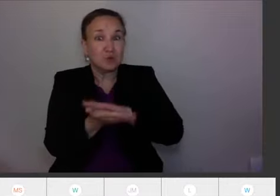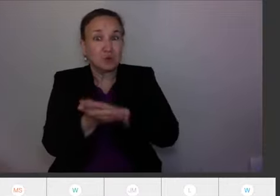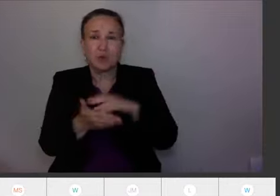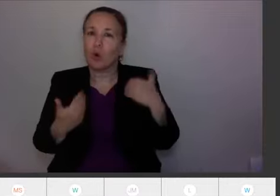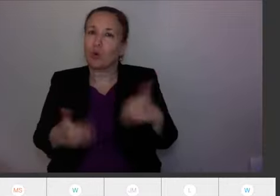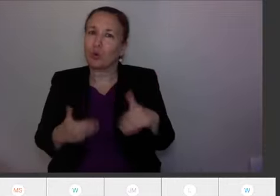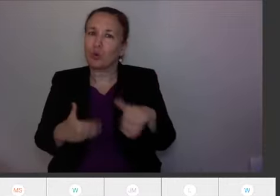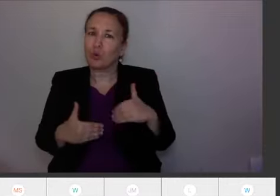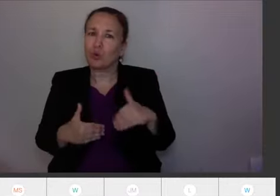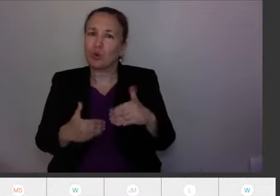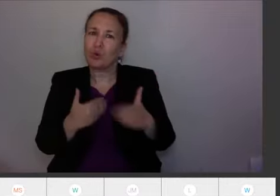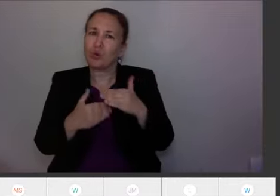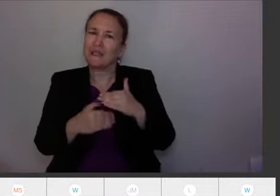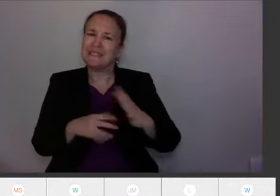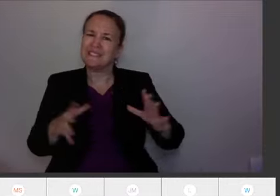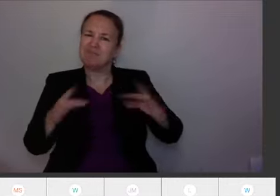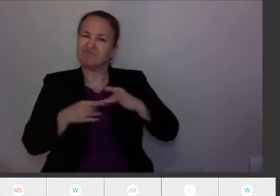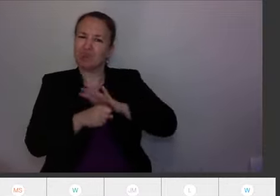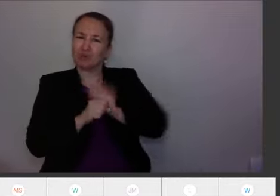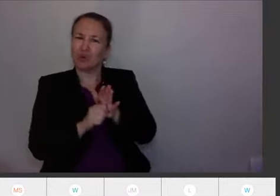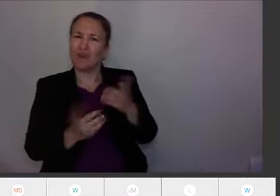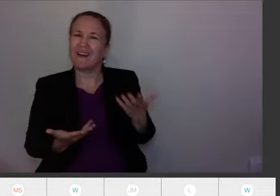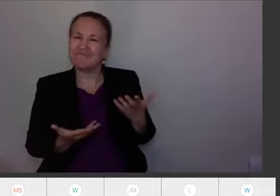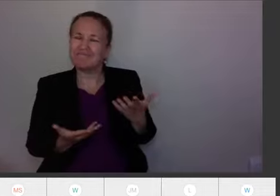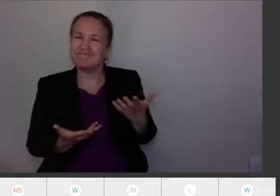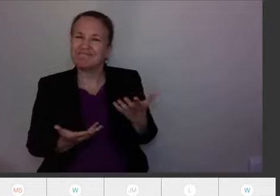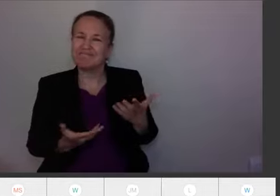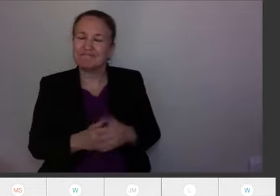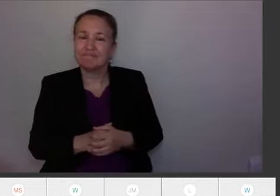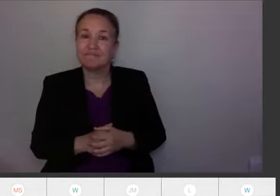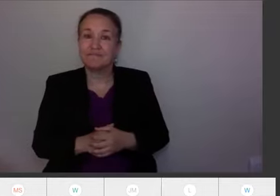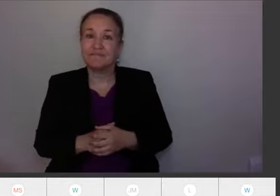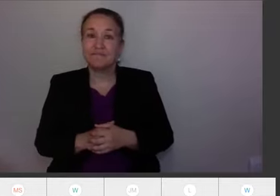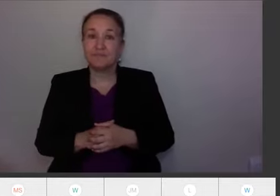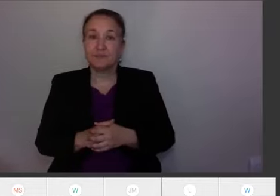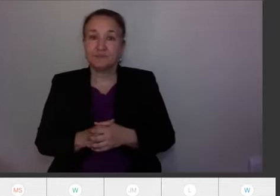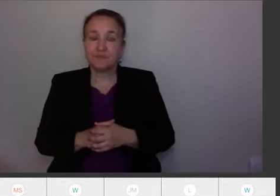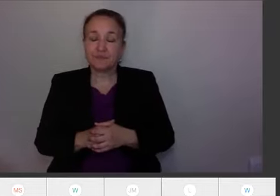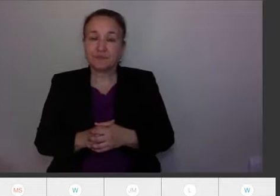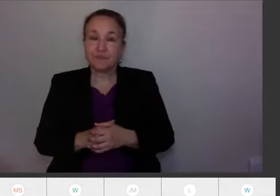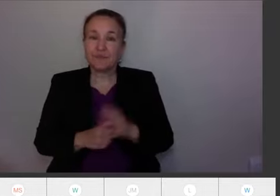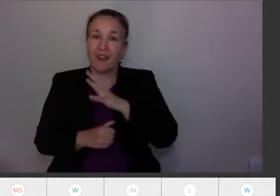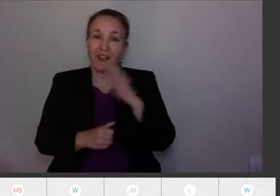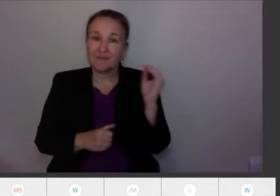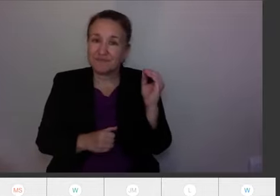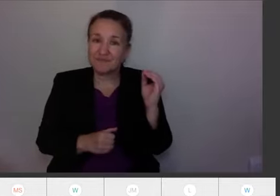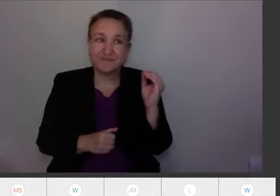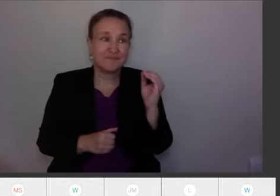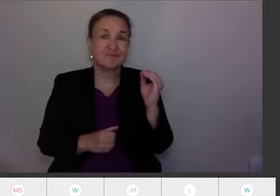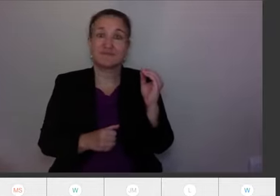the coronavirus in a more serious way and um you know all of this is coming together